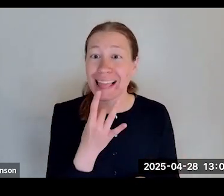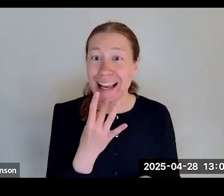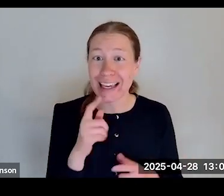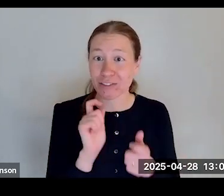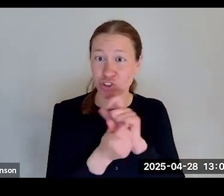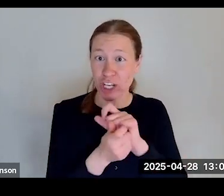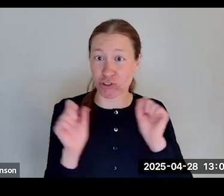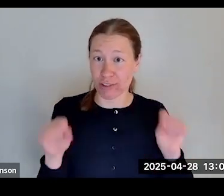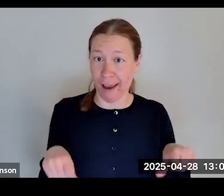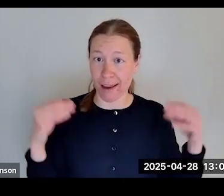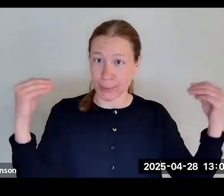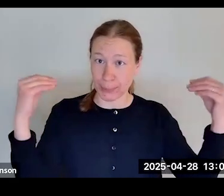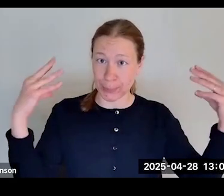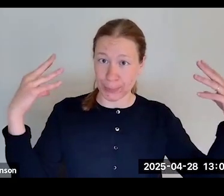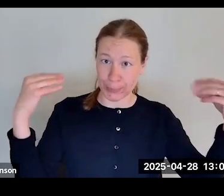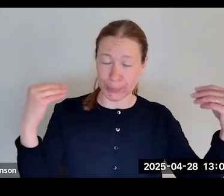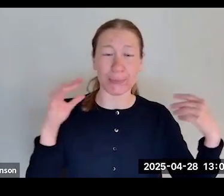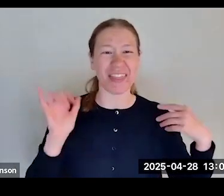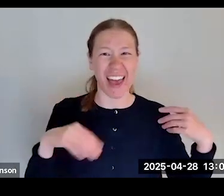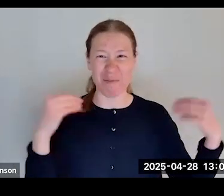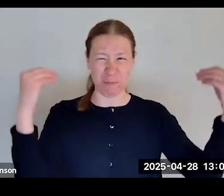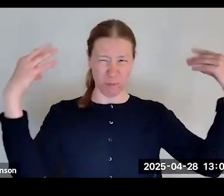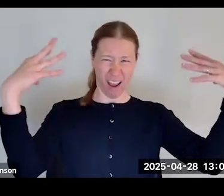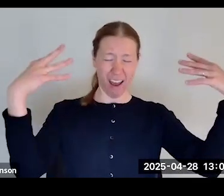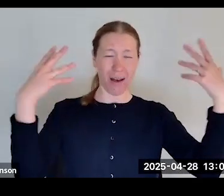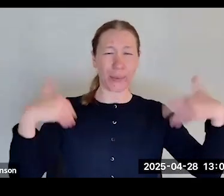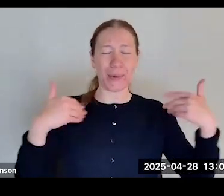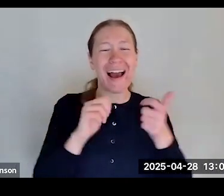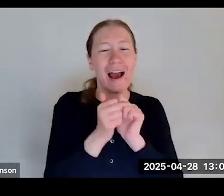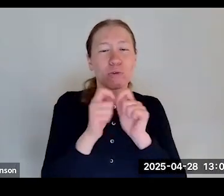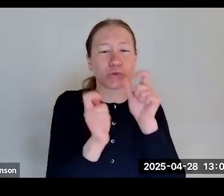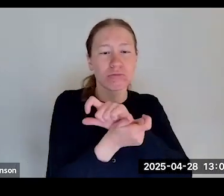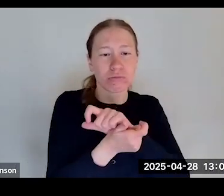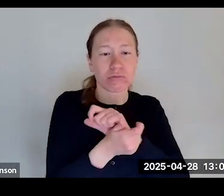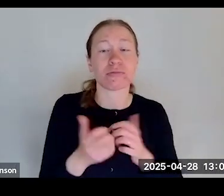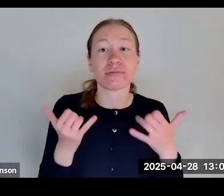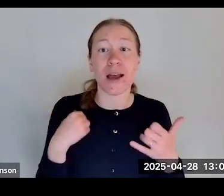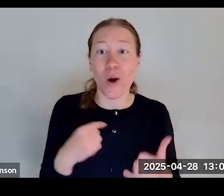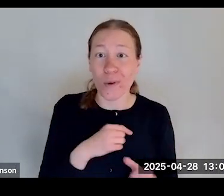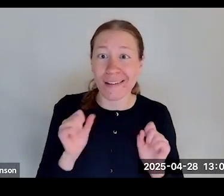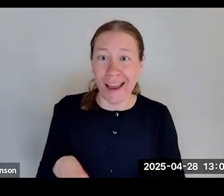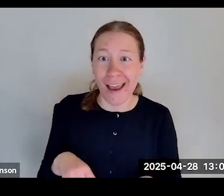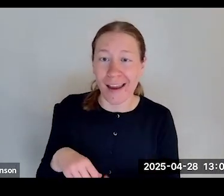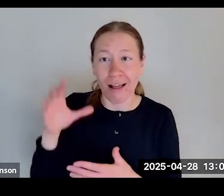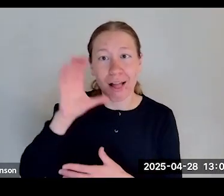that was a workplace barrier they were experiencing. So if we look at things like light filters. On the right hand side,